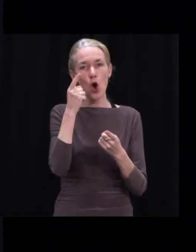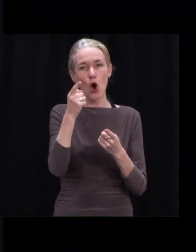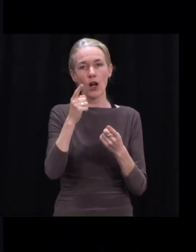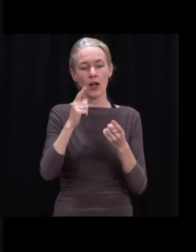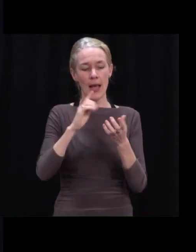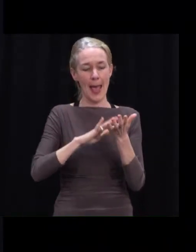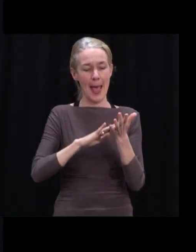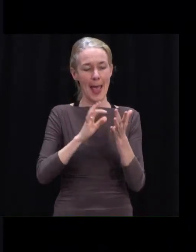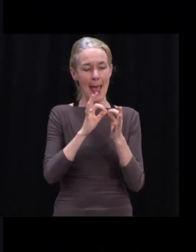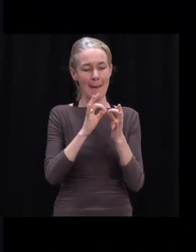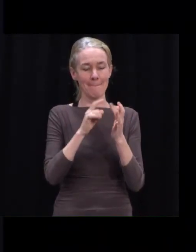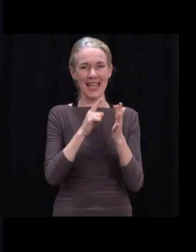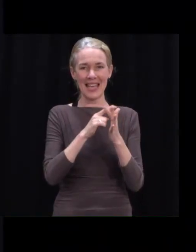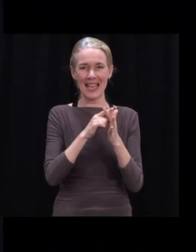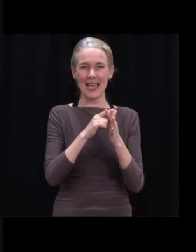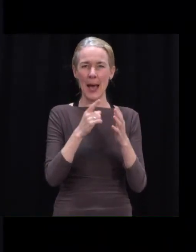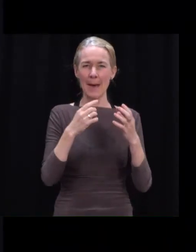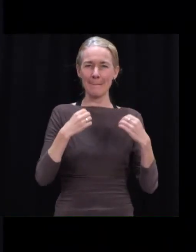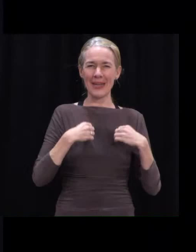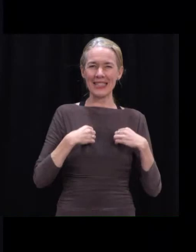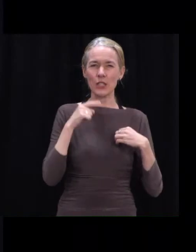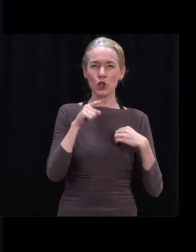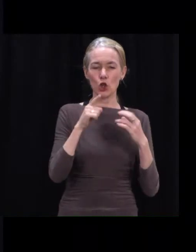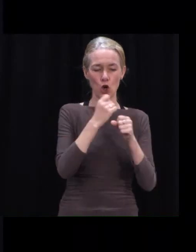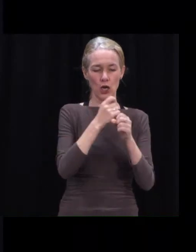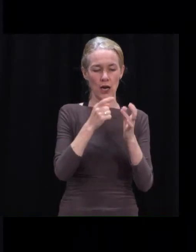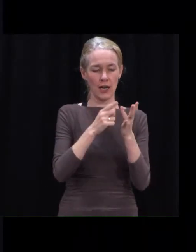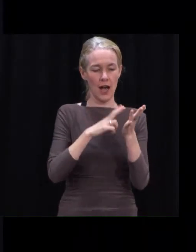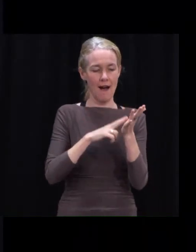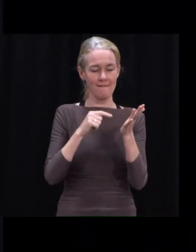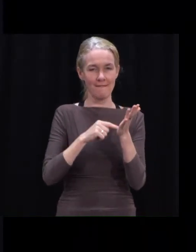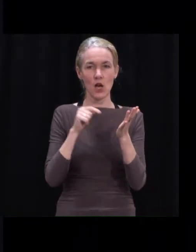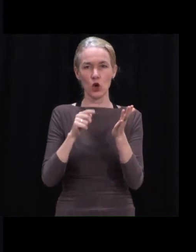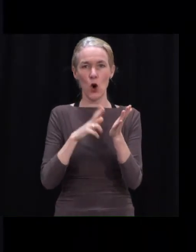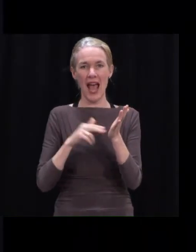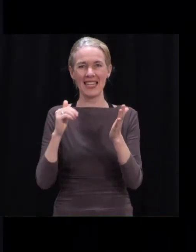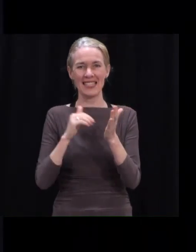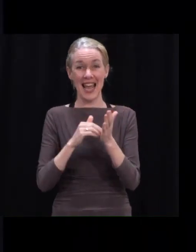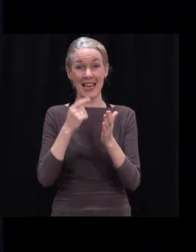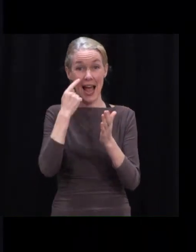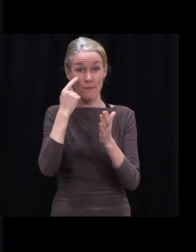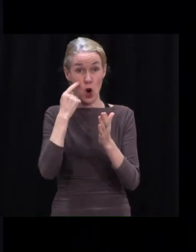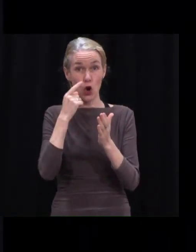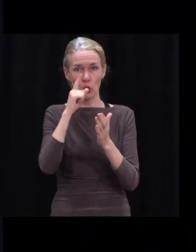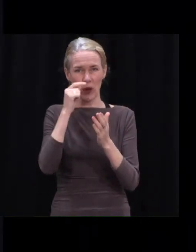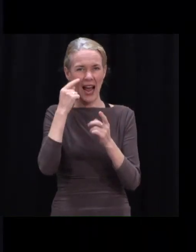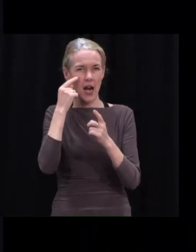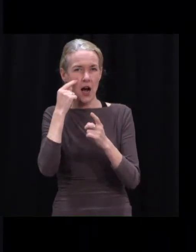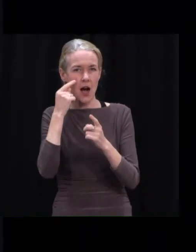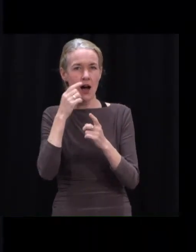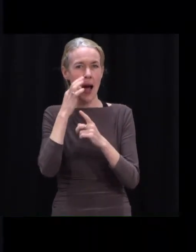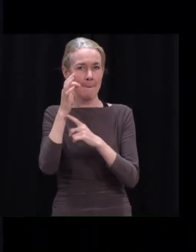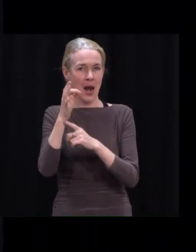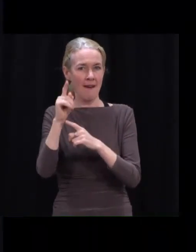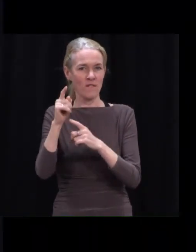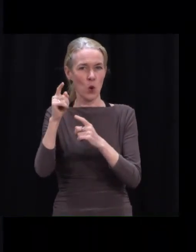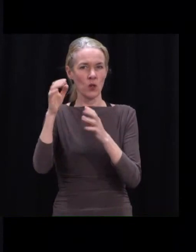MBIE, a job they started several days ago when those